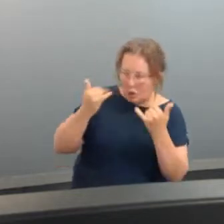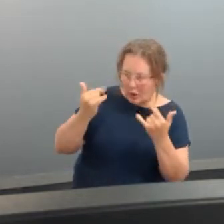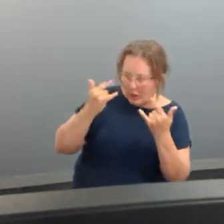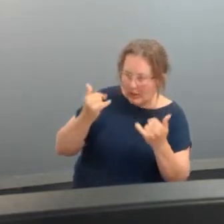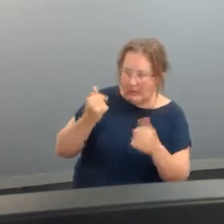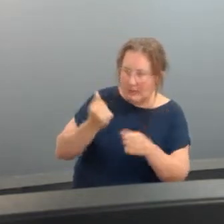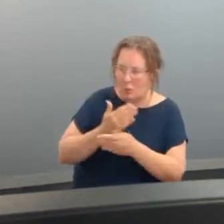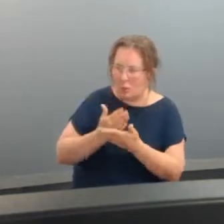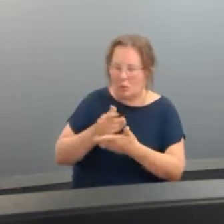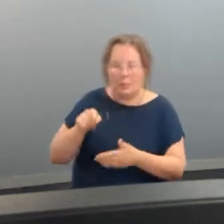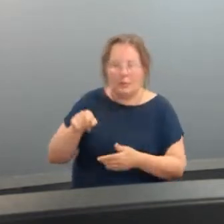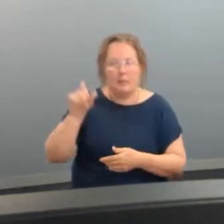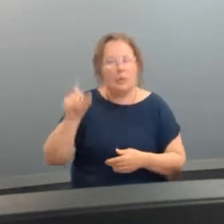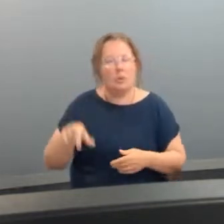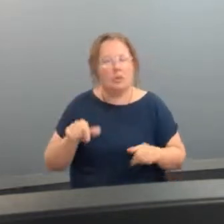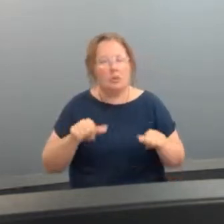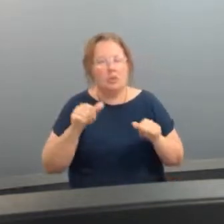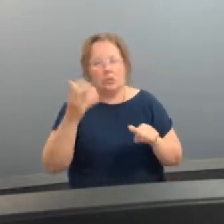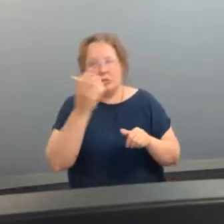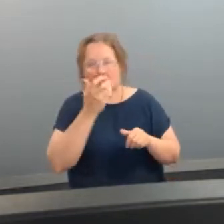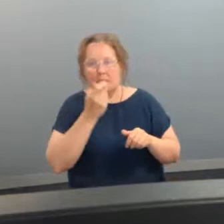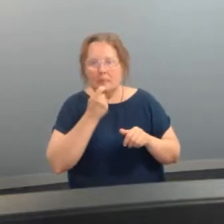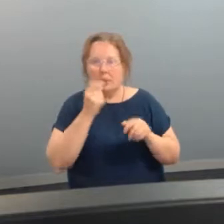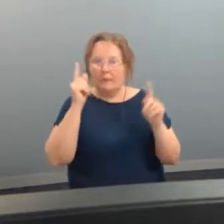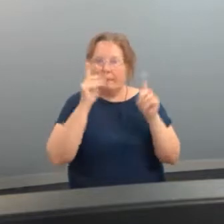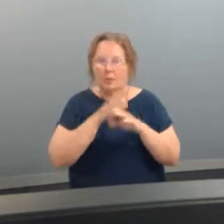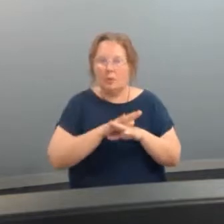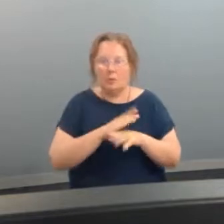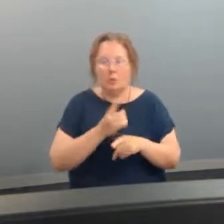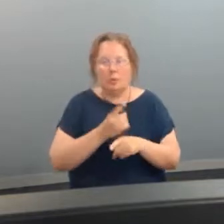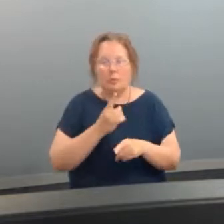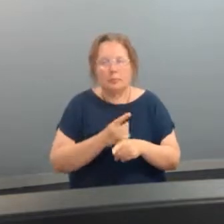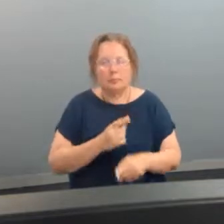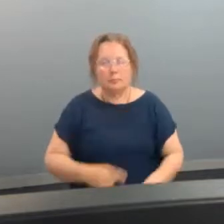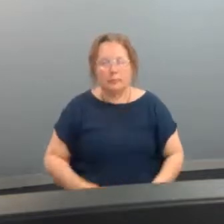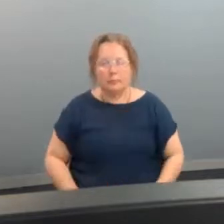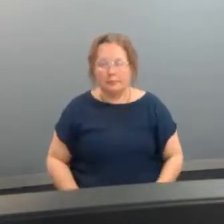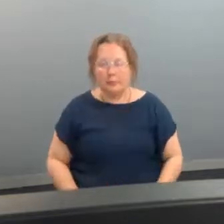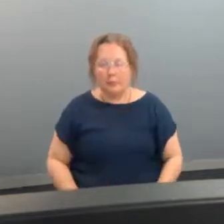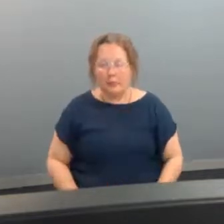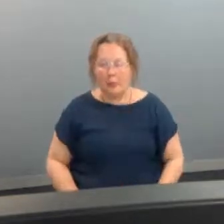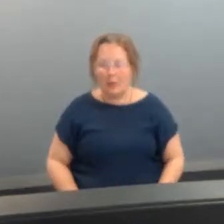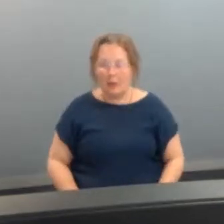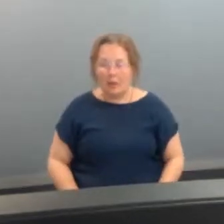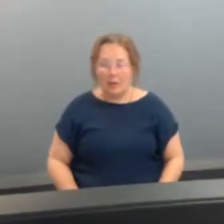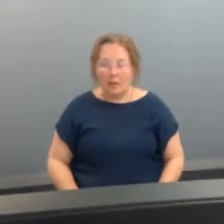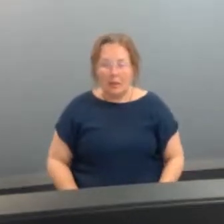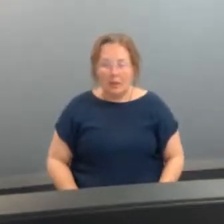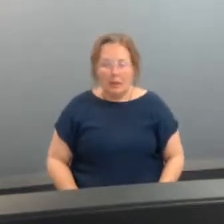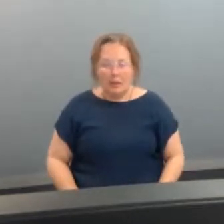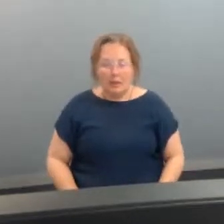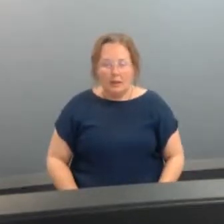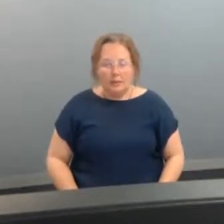necessarily using their funds, something might be up, I will check in with them to make sure they are okay.